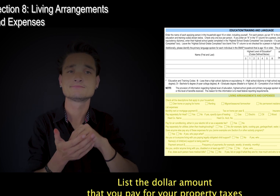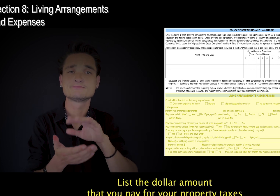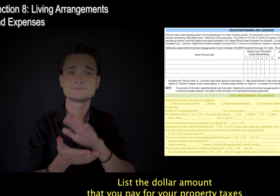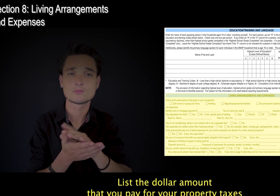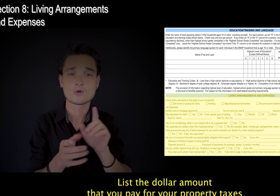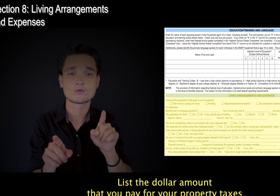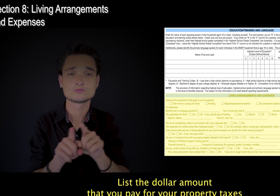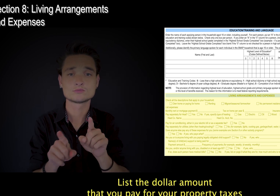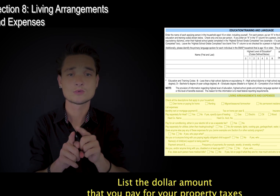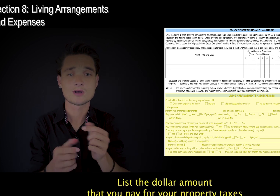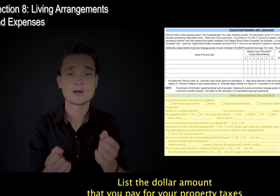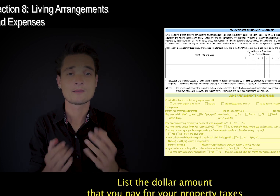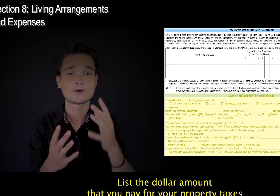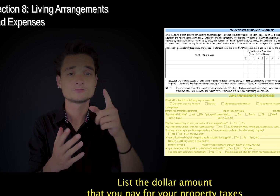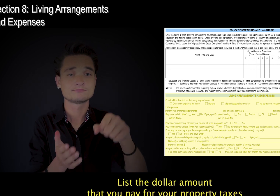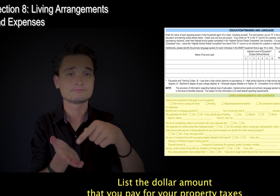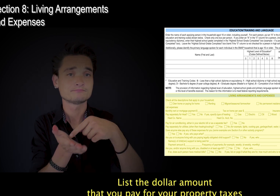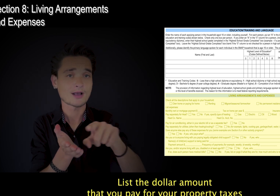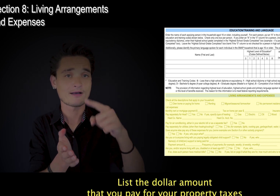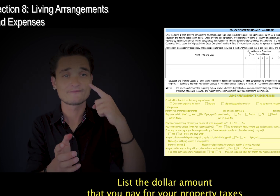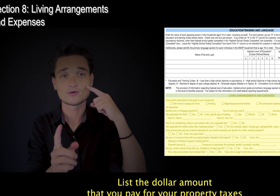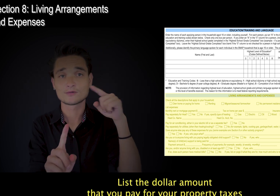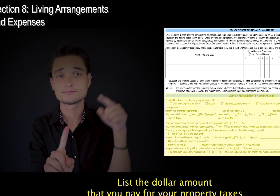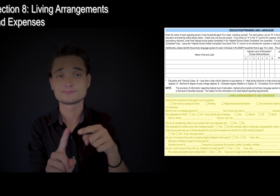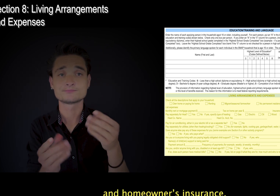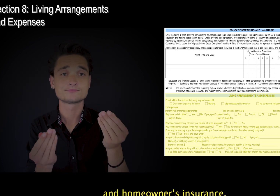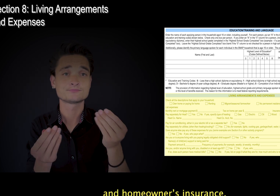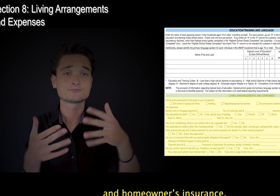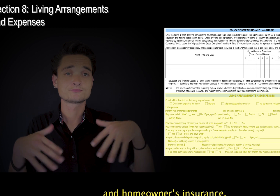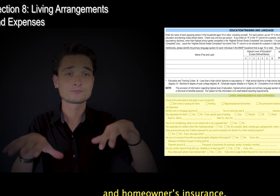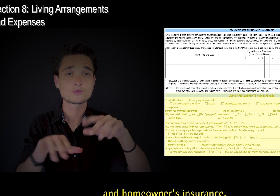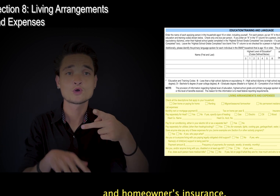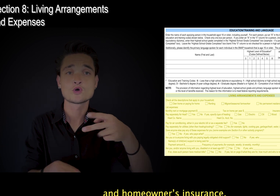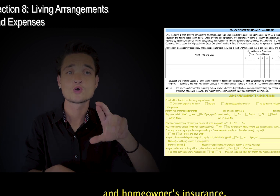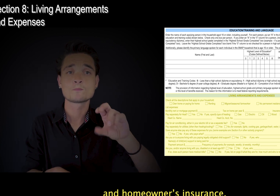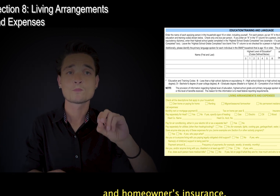List the dollar amount that you pay for your property taxes and homeowner’s insurance.